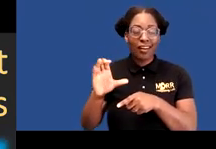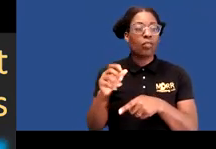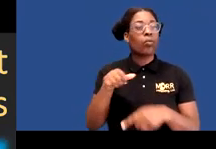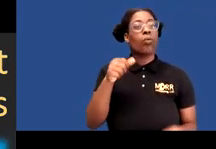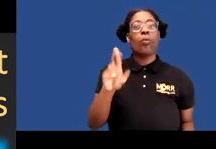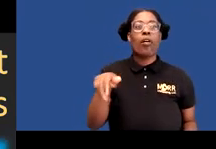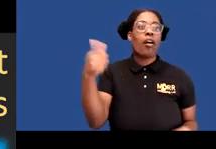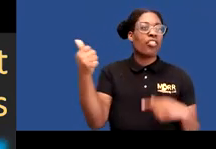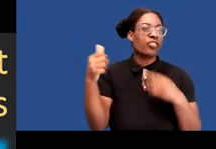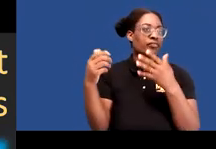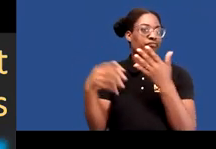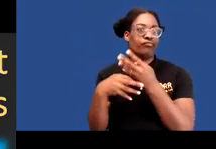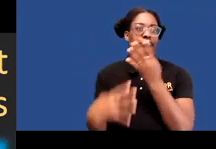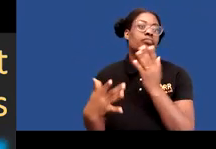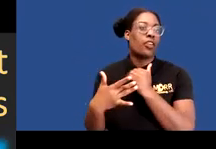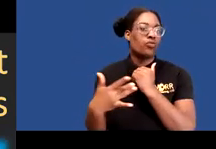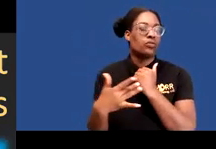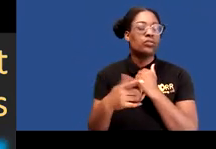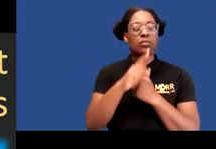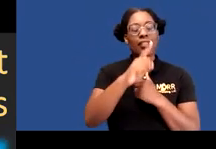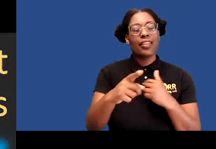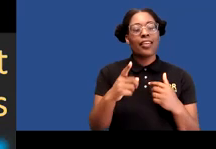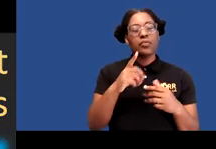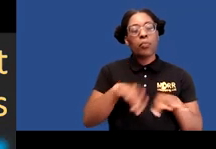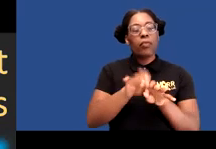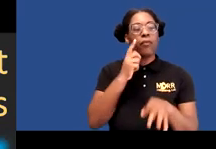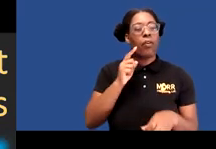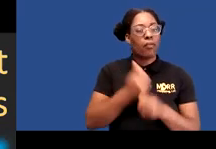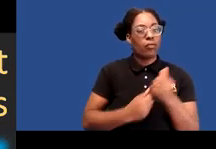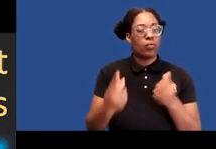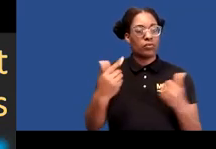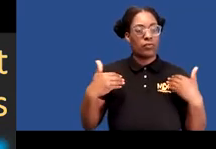So I'm just suggesting that there are ways in which people may be feeling,